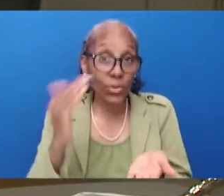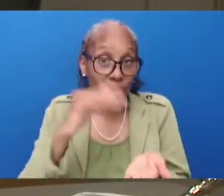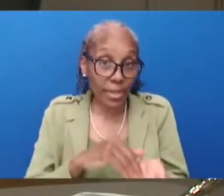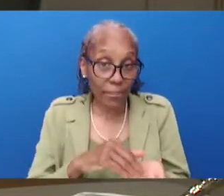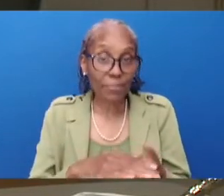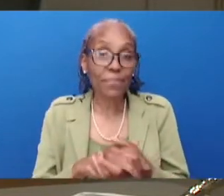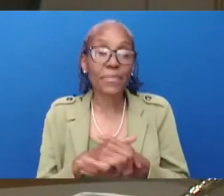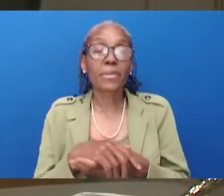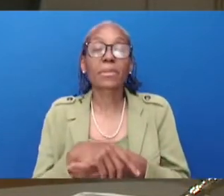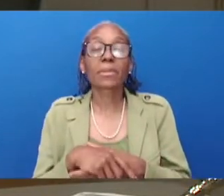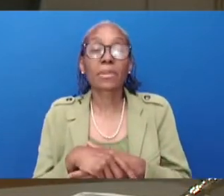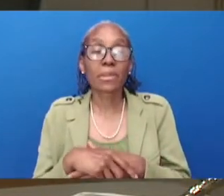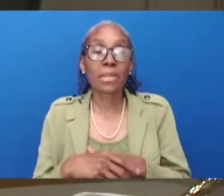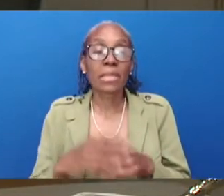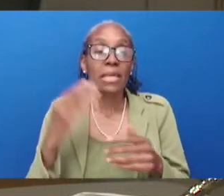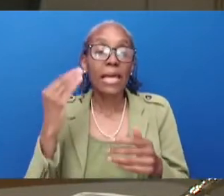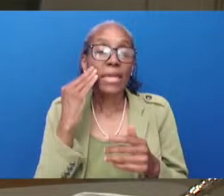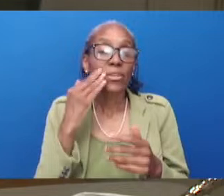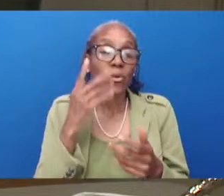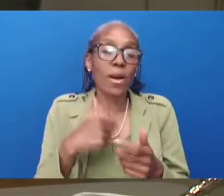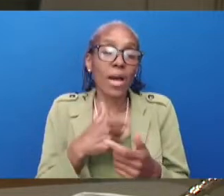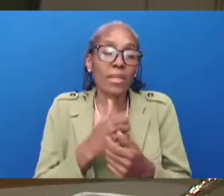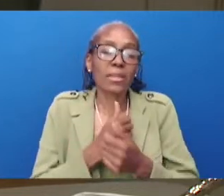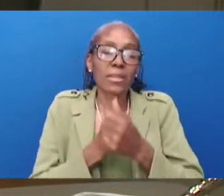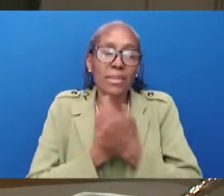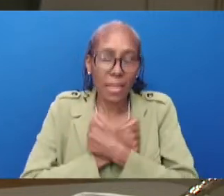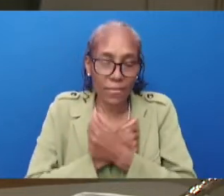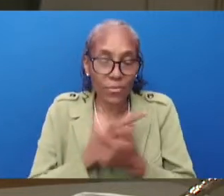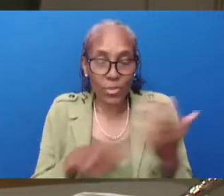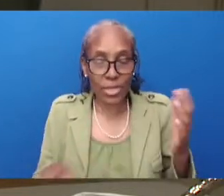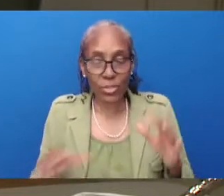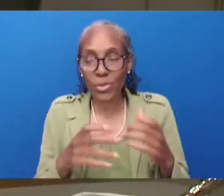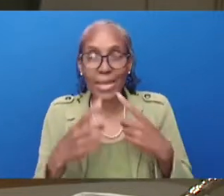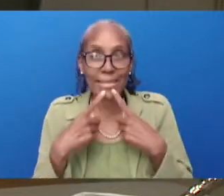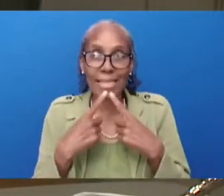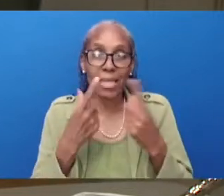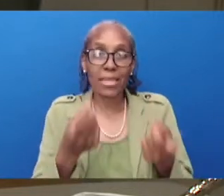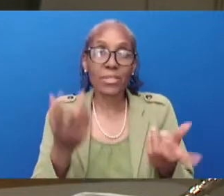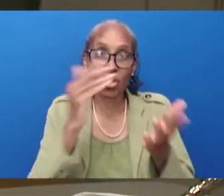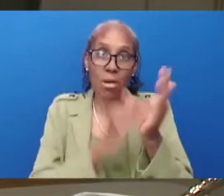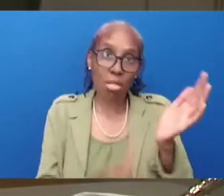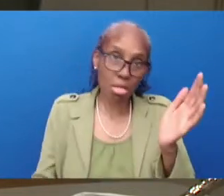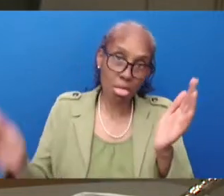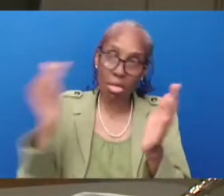MECKLENBURG COUNTY'S DREAM TEAM,